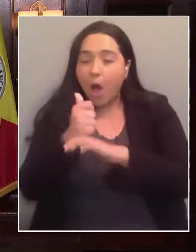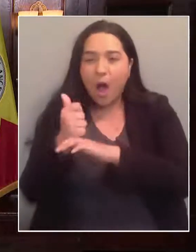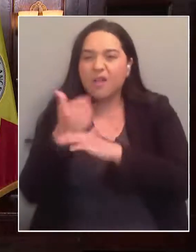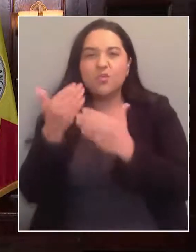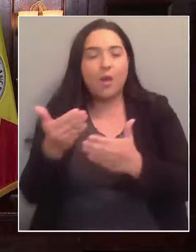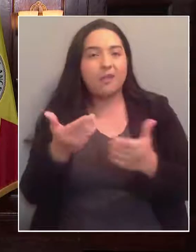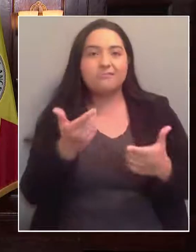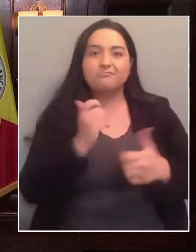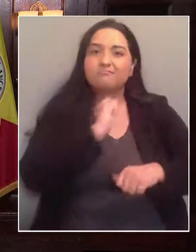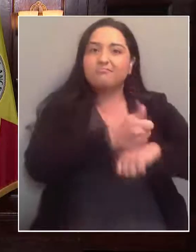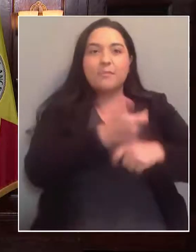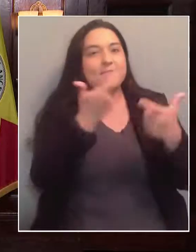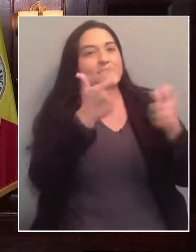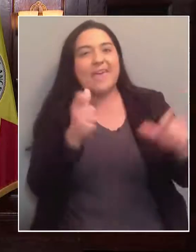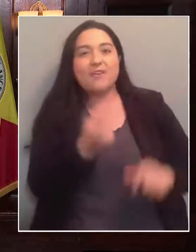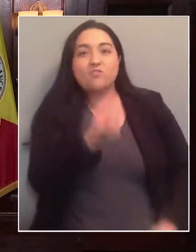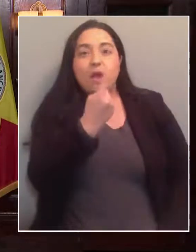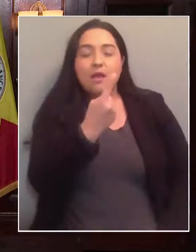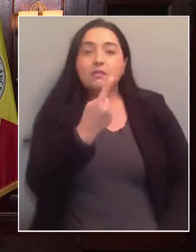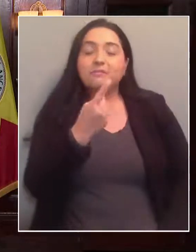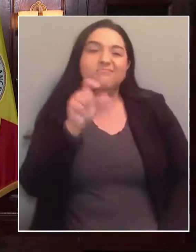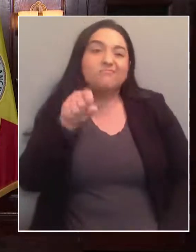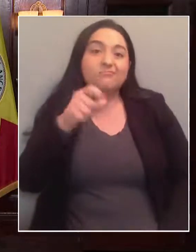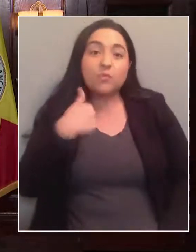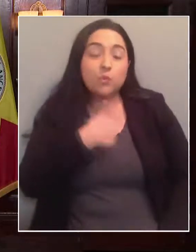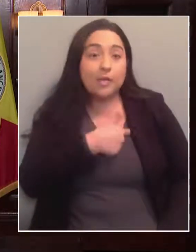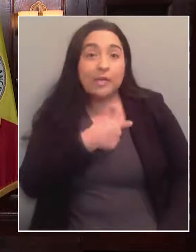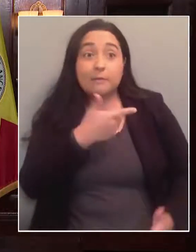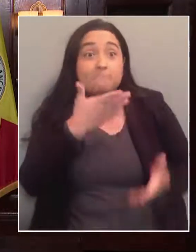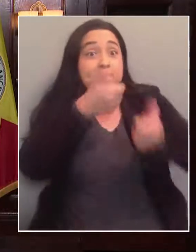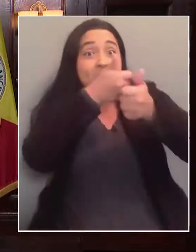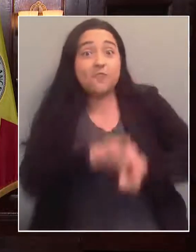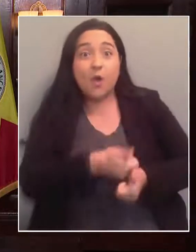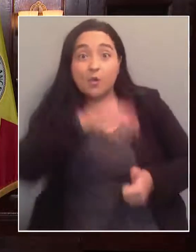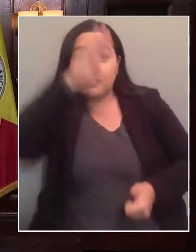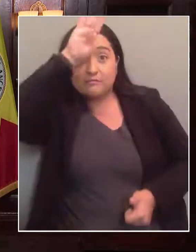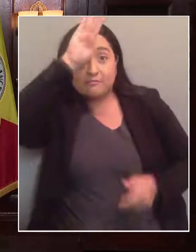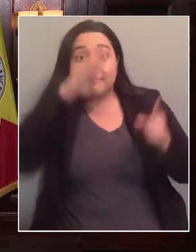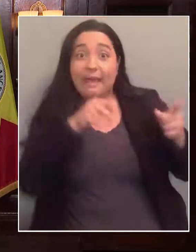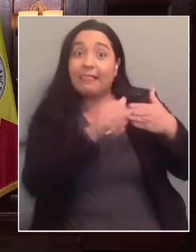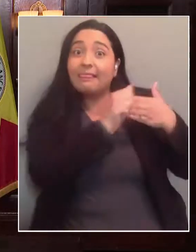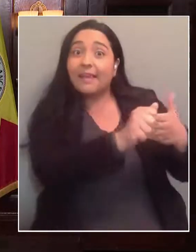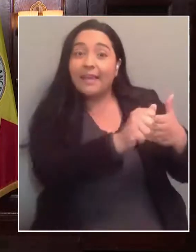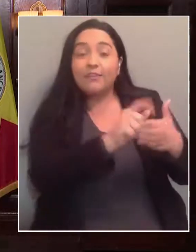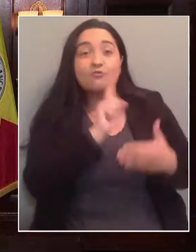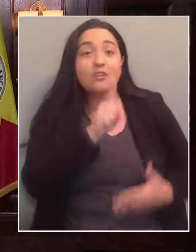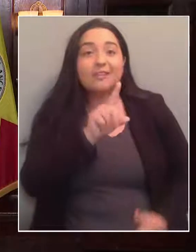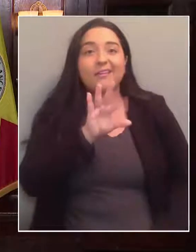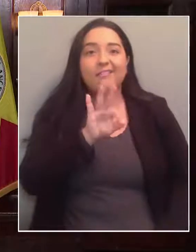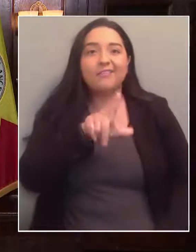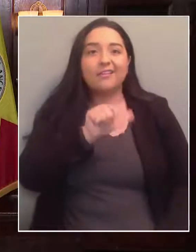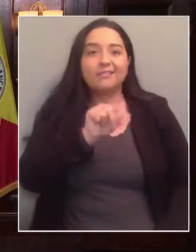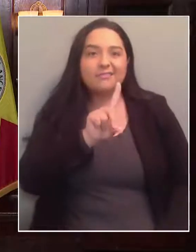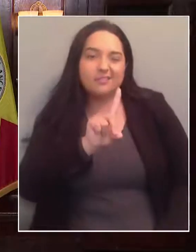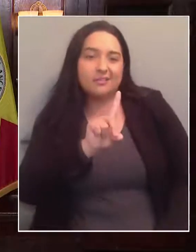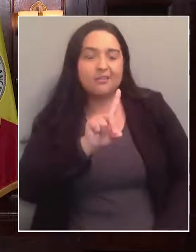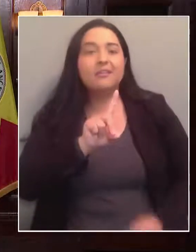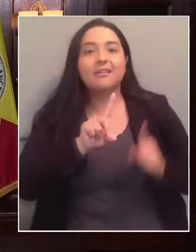SO WE KIND OF DID WHAT OUR FIREFIGHTERS LEAD US. IT WAS LAFD WHO PUT TOGETHER